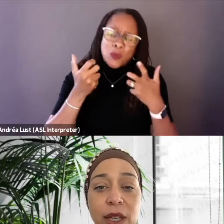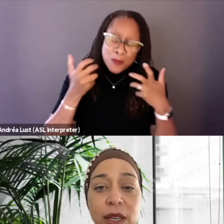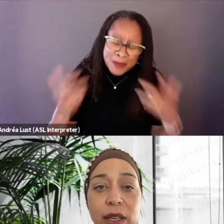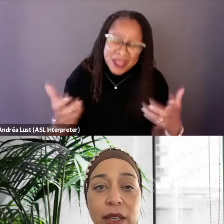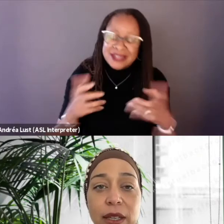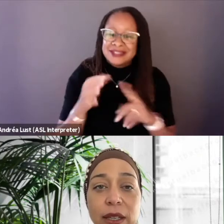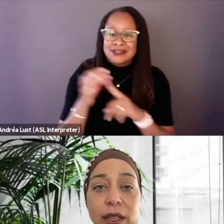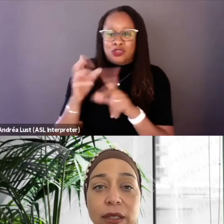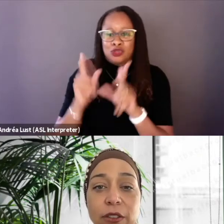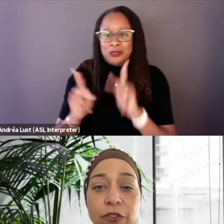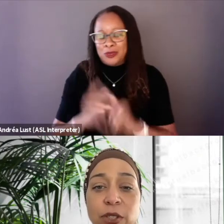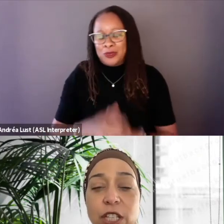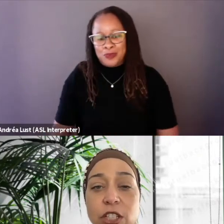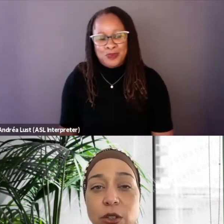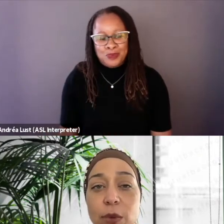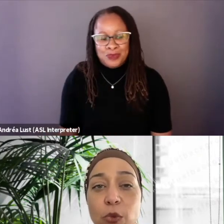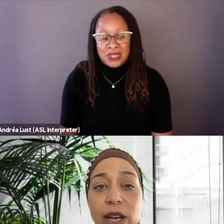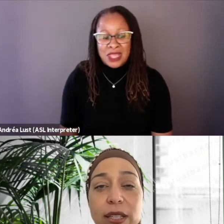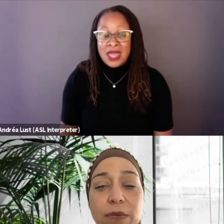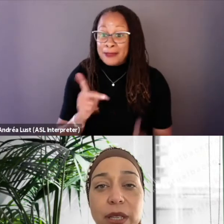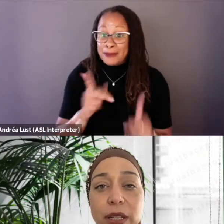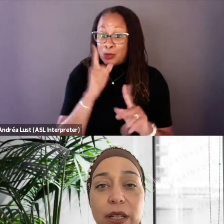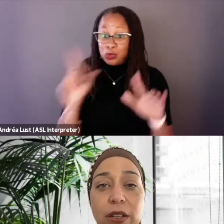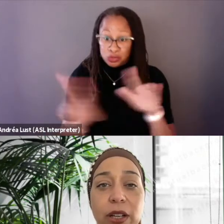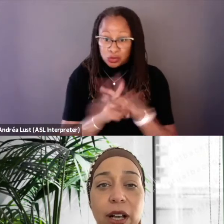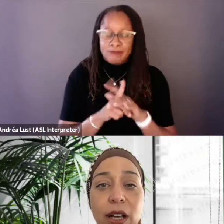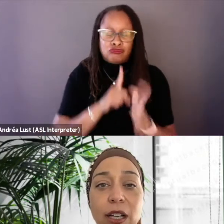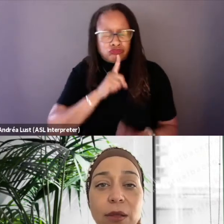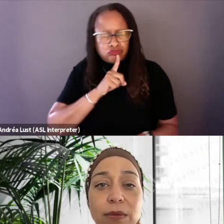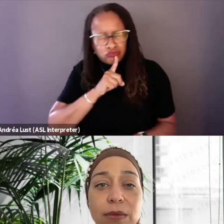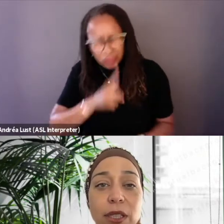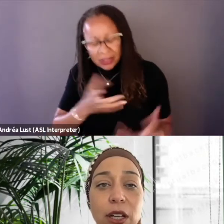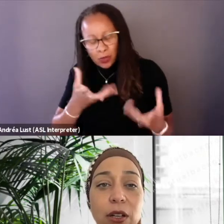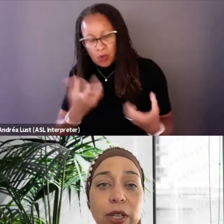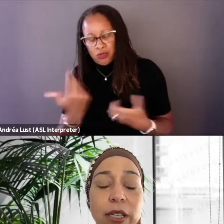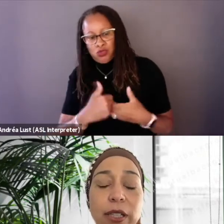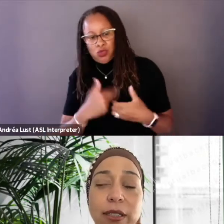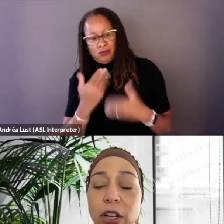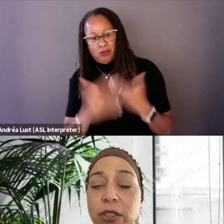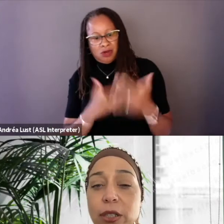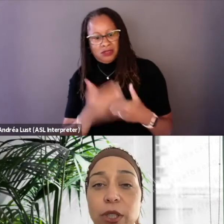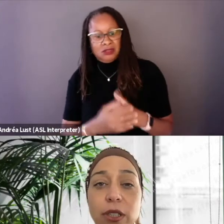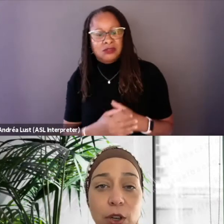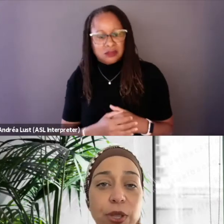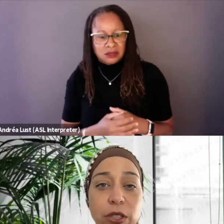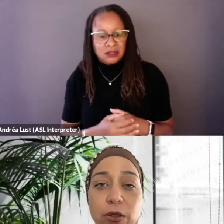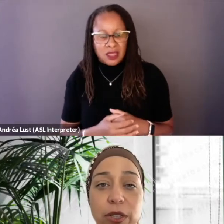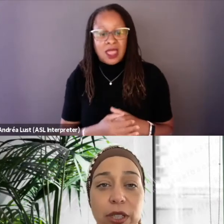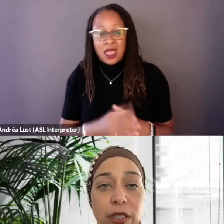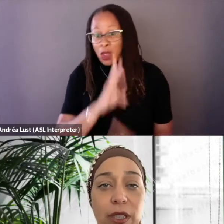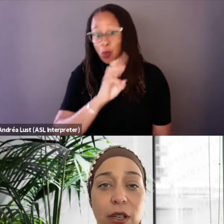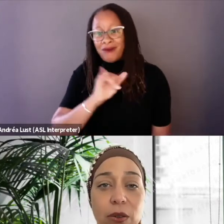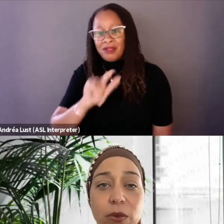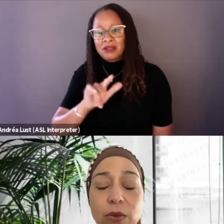Yeah. The folks that showed up wanted to be there you know, it certainly will open the door and, you know,